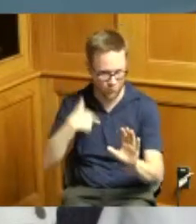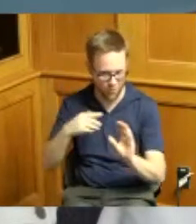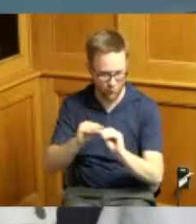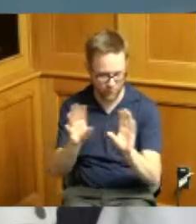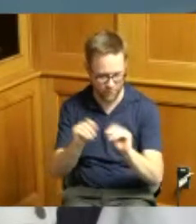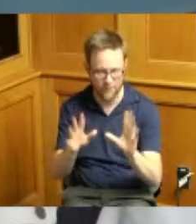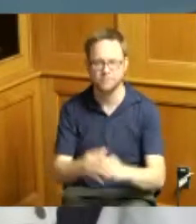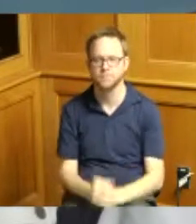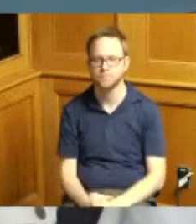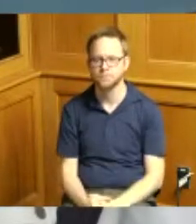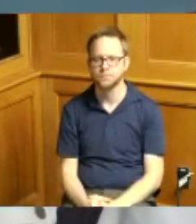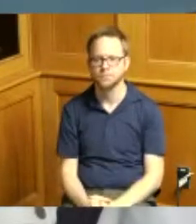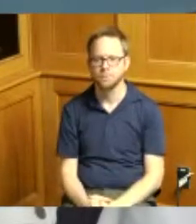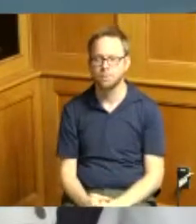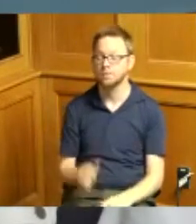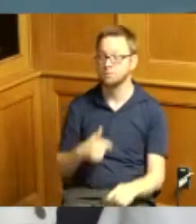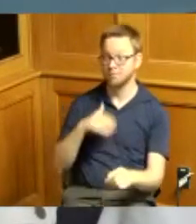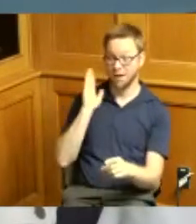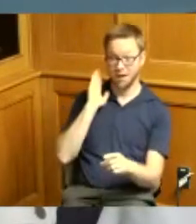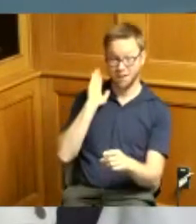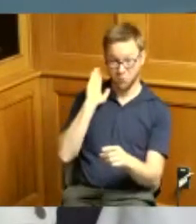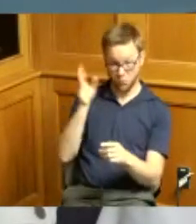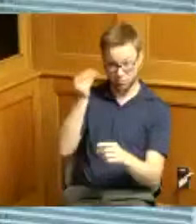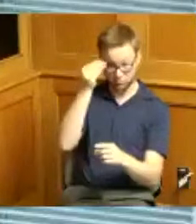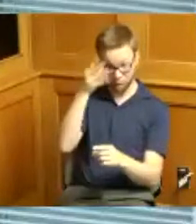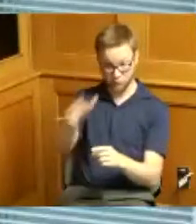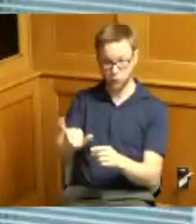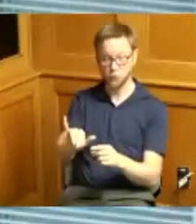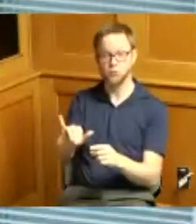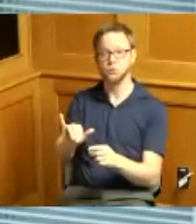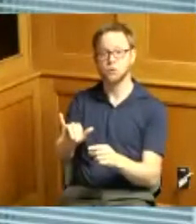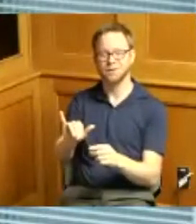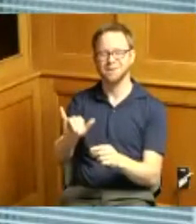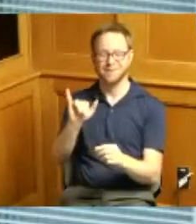that's I will I will mention too that reference I meant to mental health being included in the